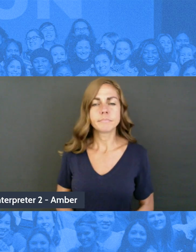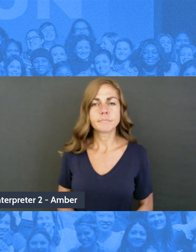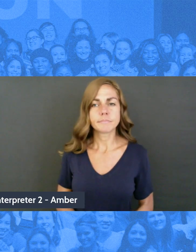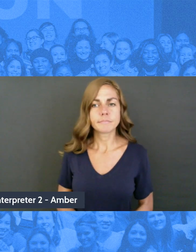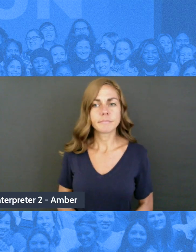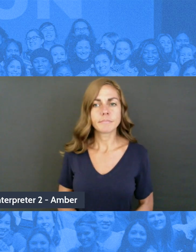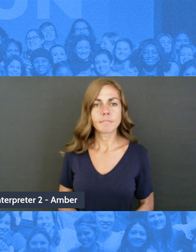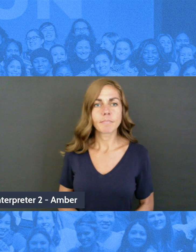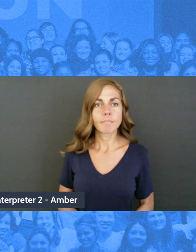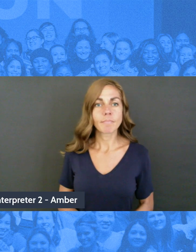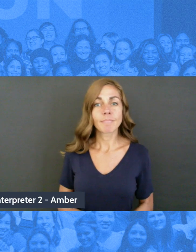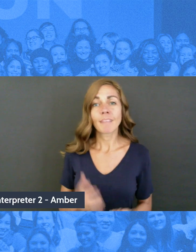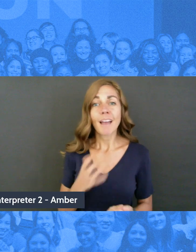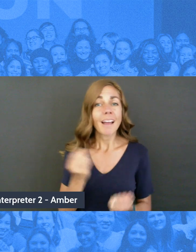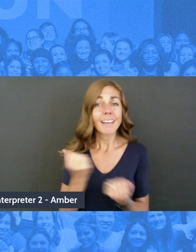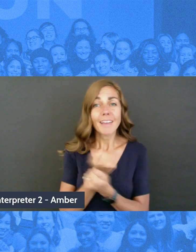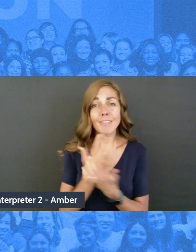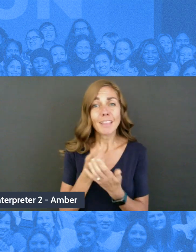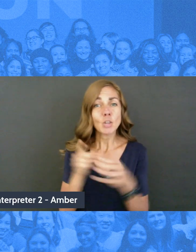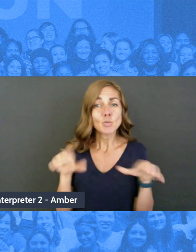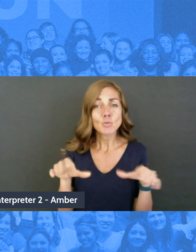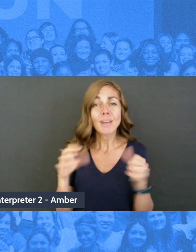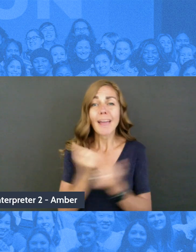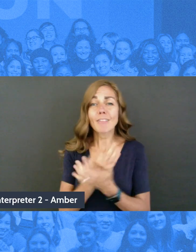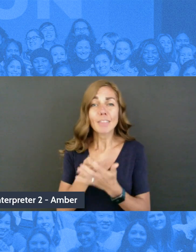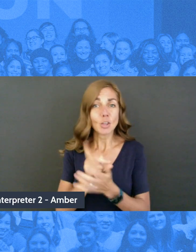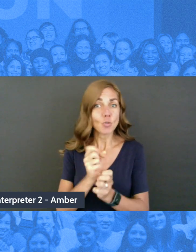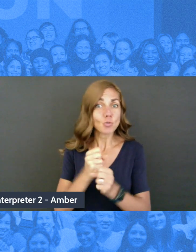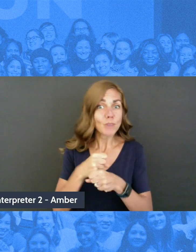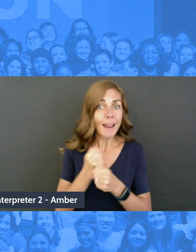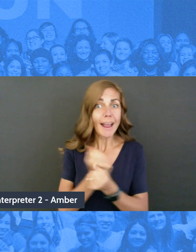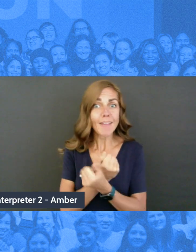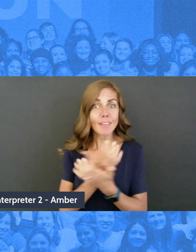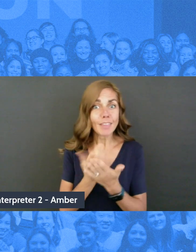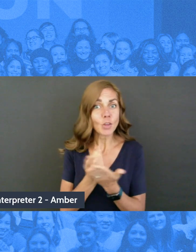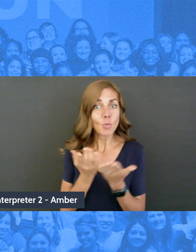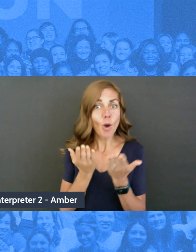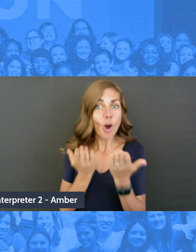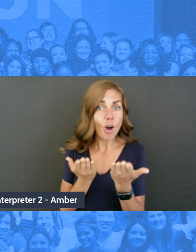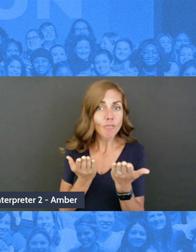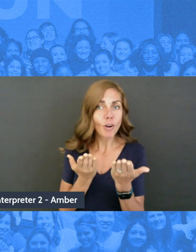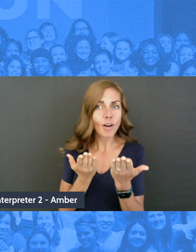And everything you do, everything you create and everything you offer comes from that place.